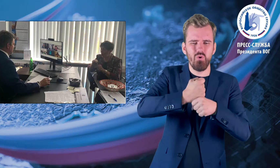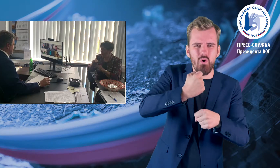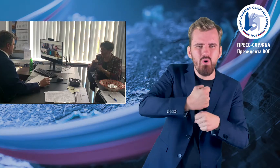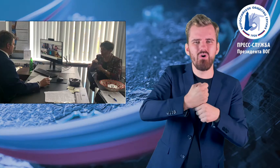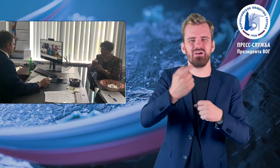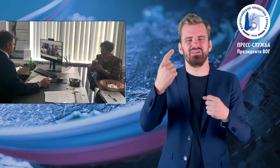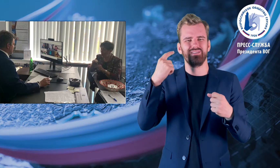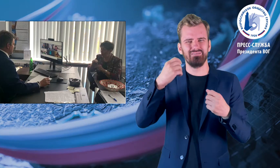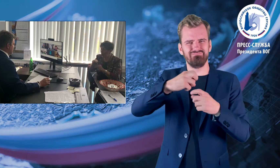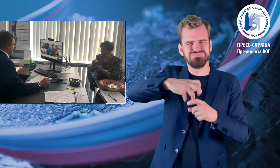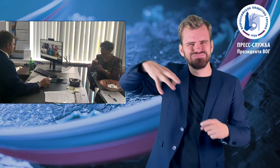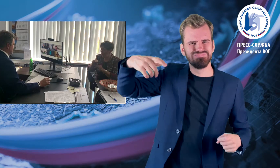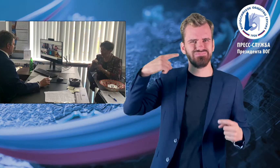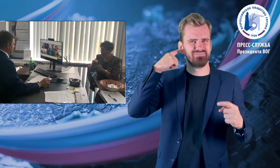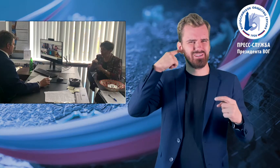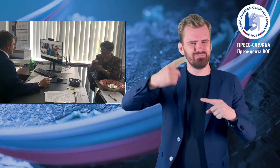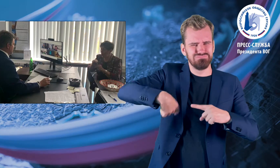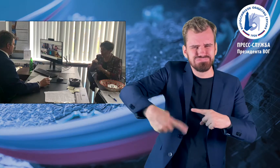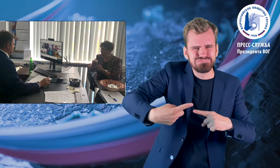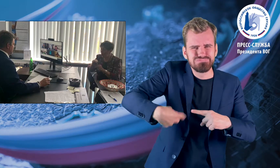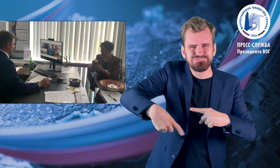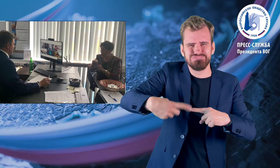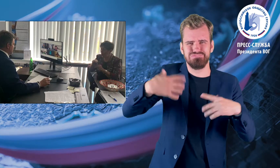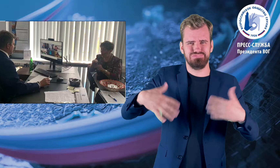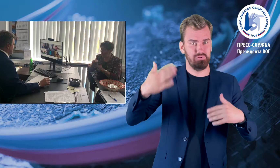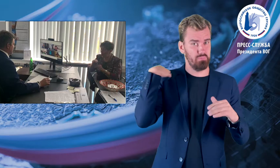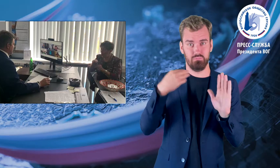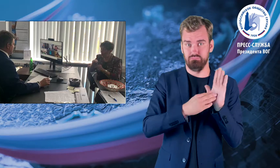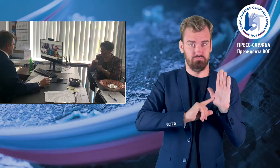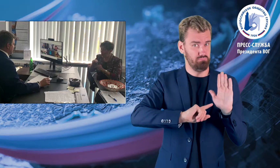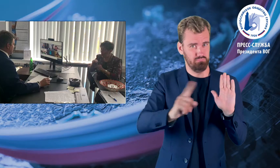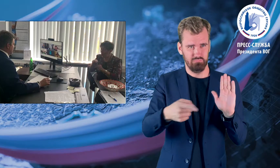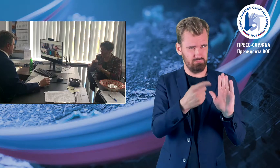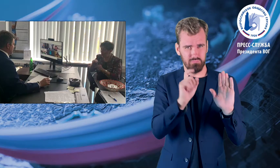allow the Deaf to drive cars, work on machines,